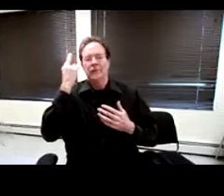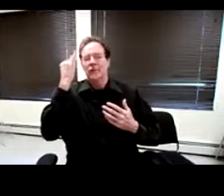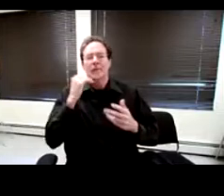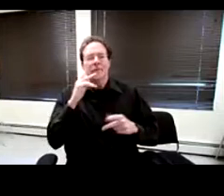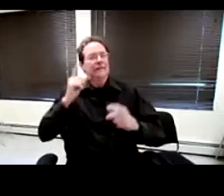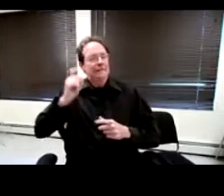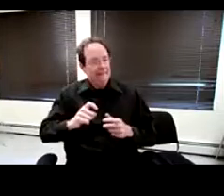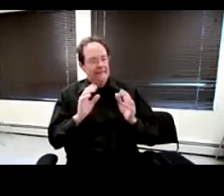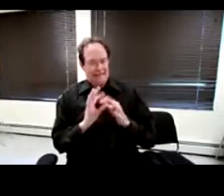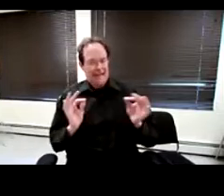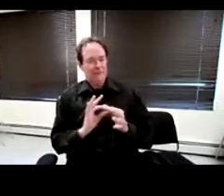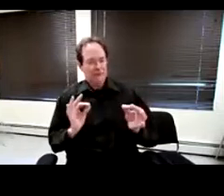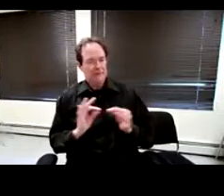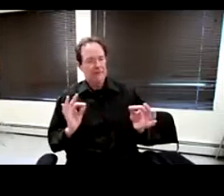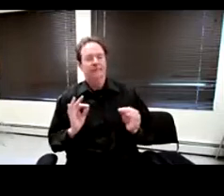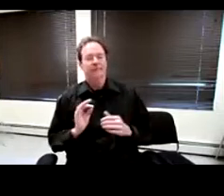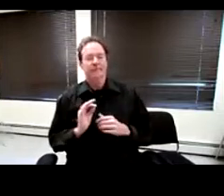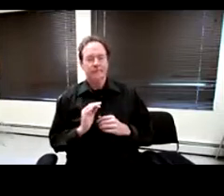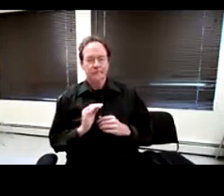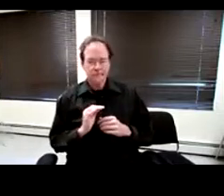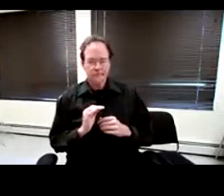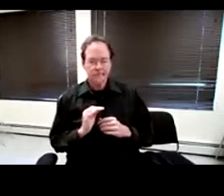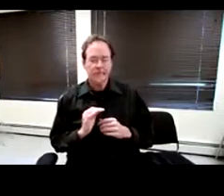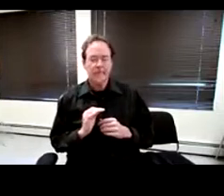Like Kathy said, there's lots of reasons people need captions.